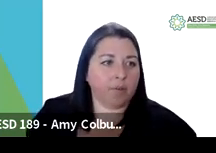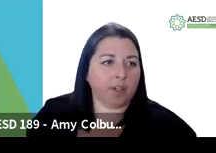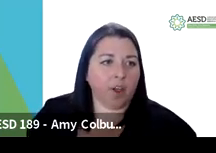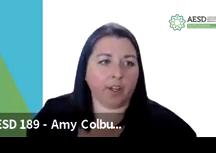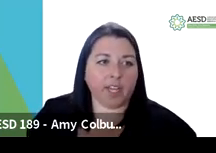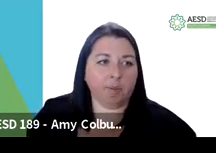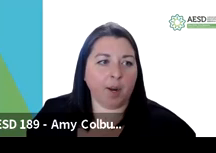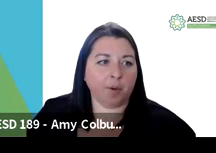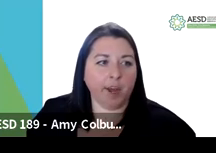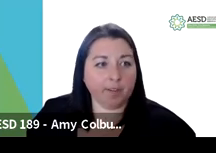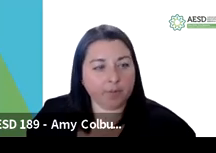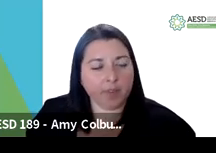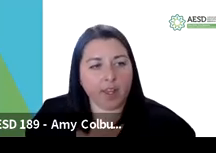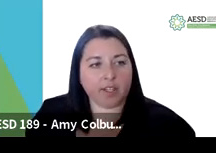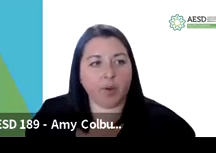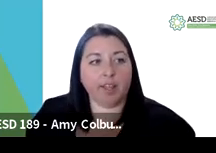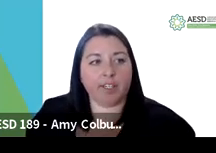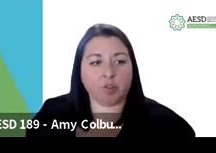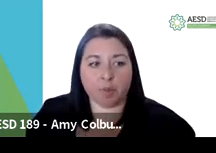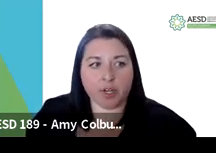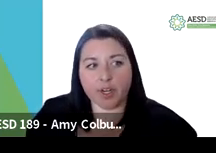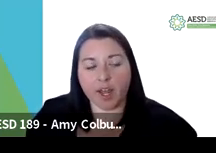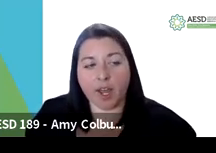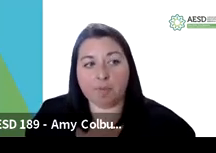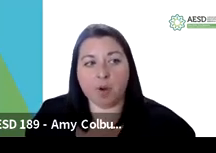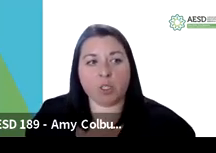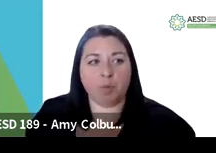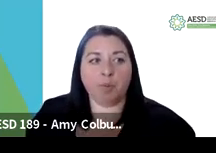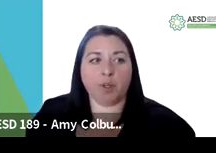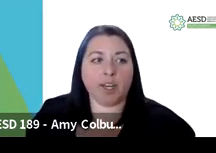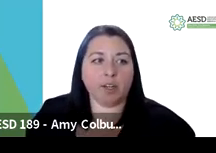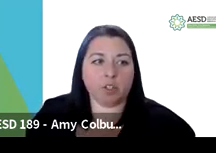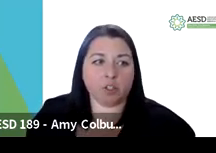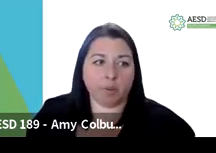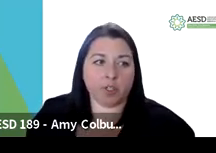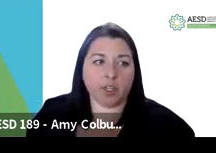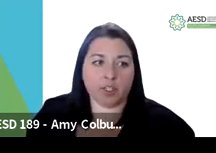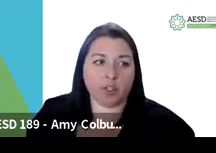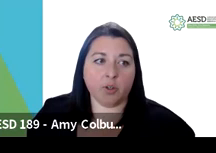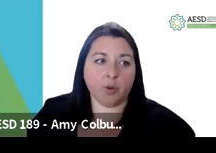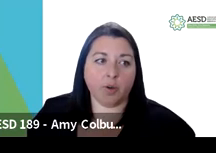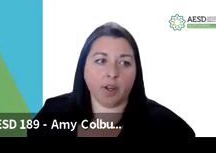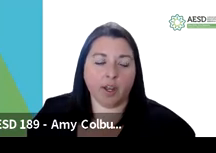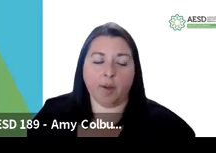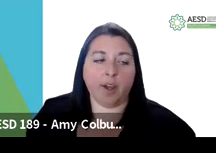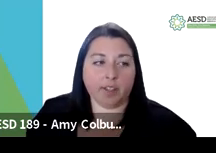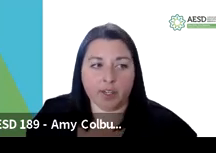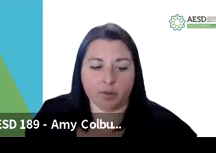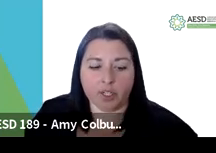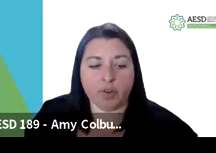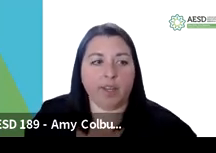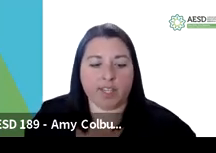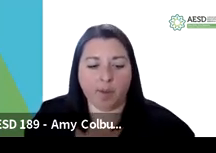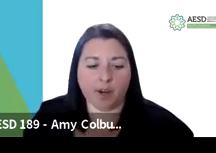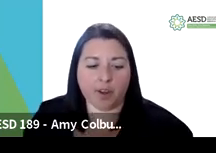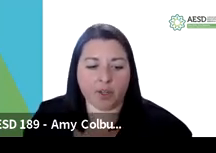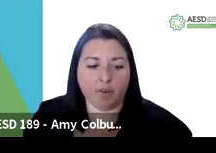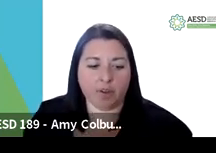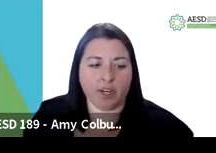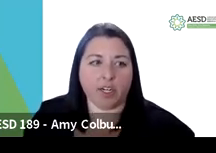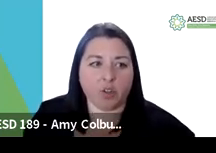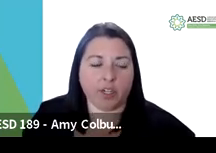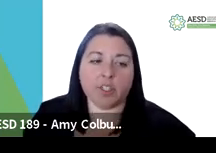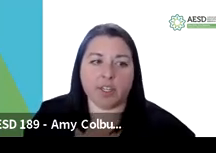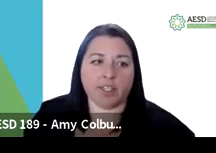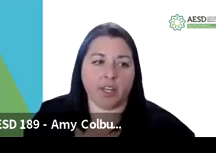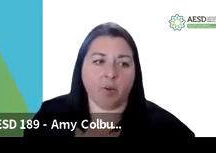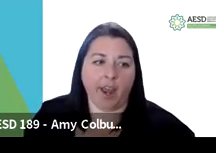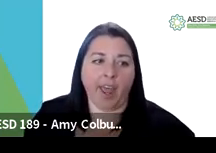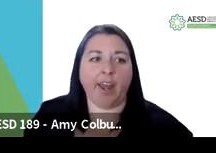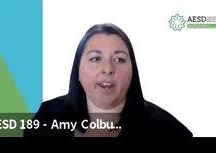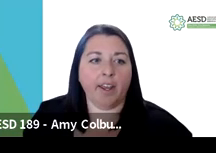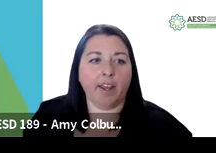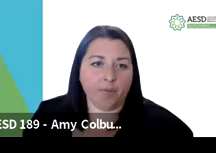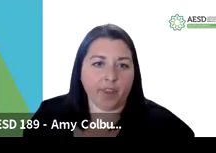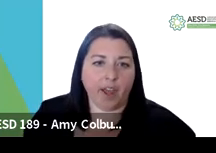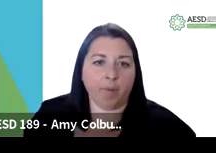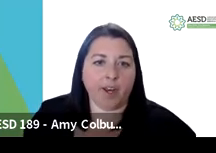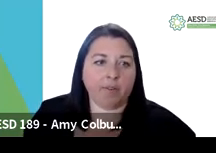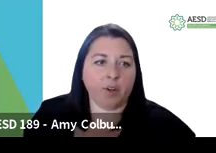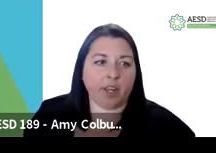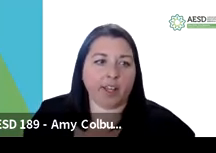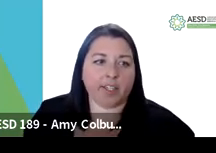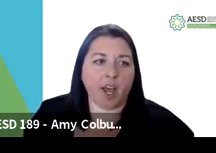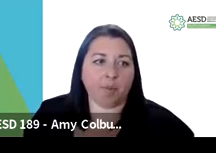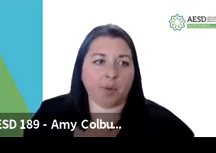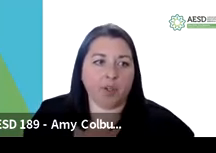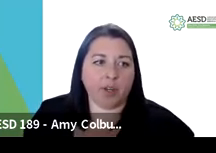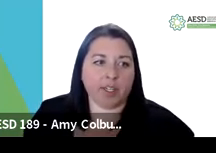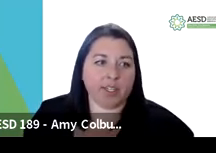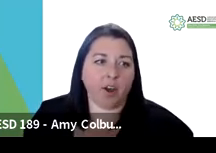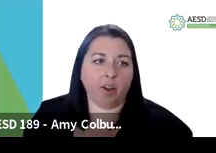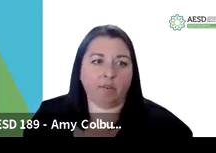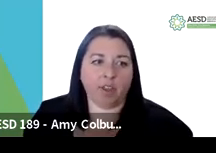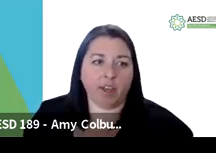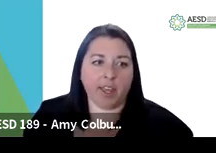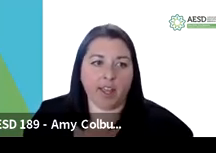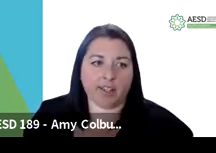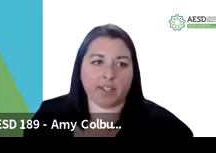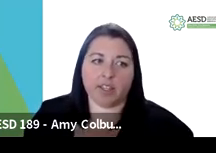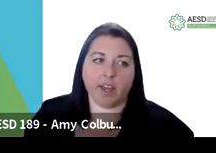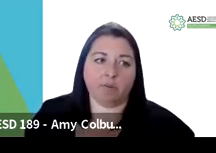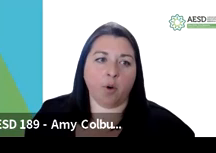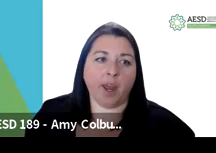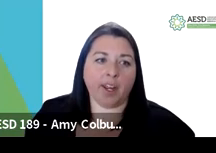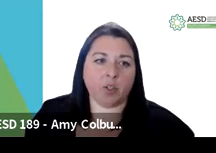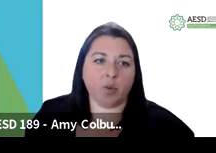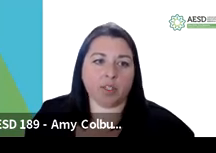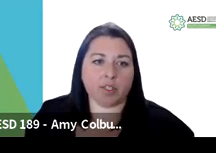ESD 189 - Amy Colburn: Well, the called assignment number one. So again, the description, most people tend to use description to, you know, describe the assignment, but also if there's any instructions things that you want to add. And if you look at the top, you can see all of the again this is that formatting tools.